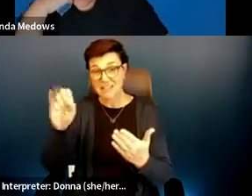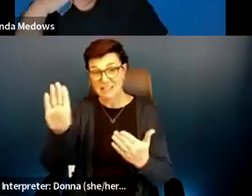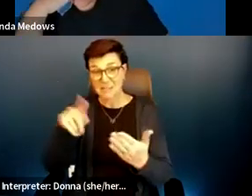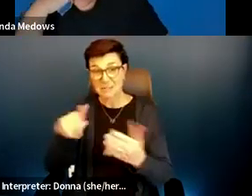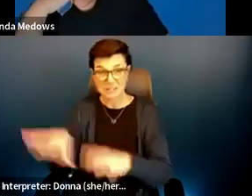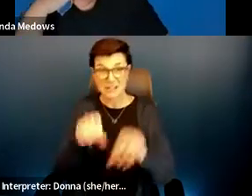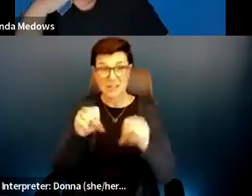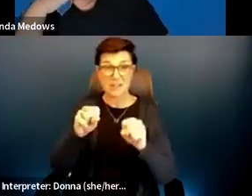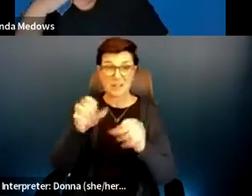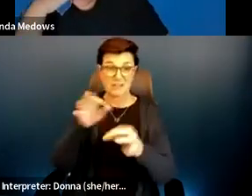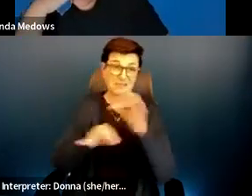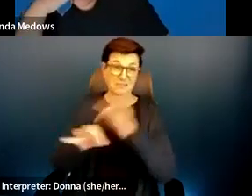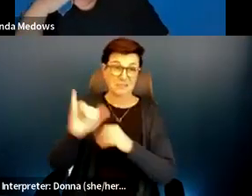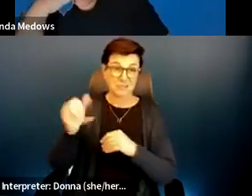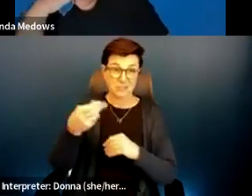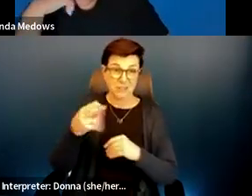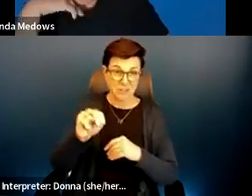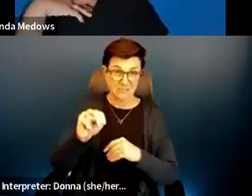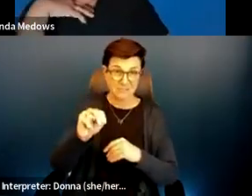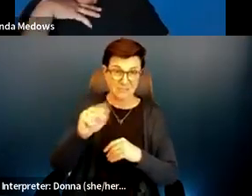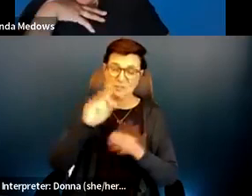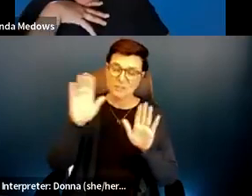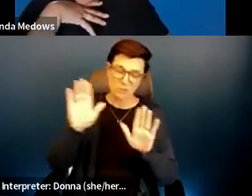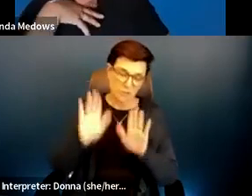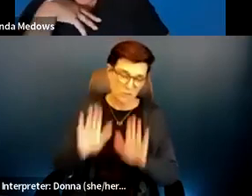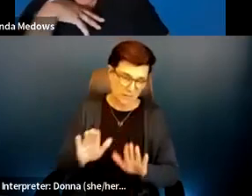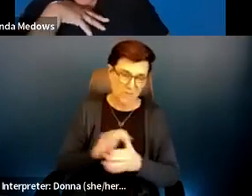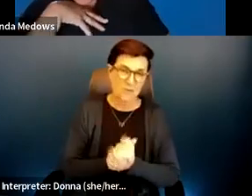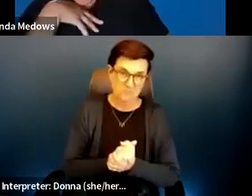in an incredible way, made a huge difference already,